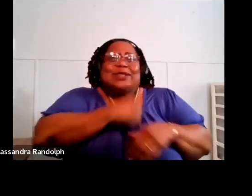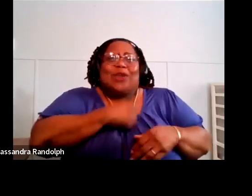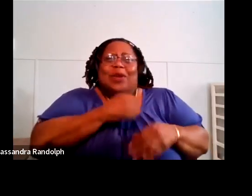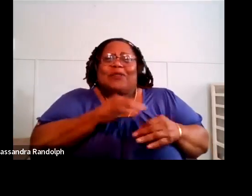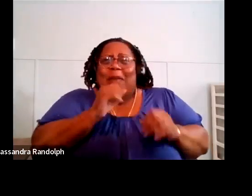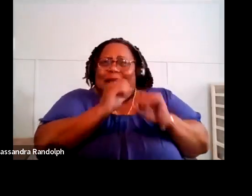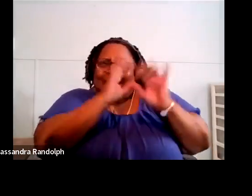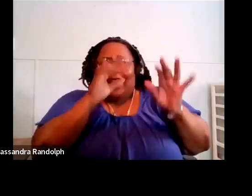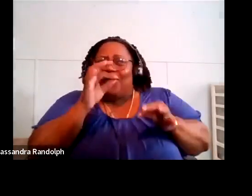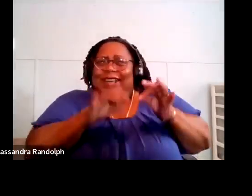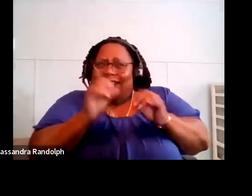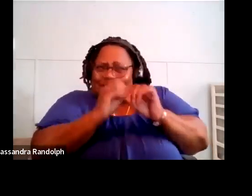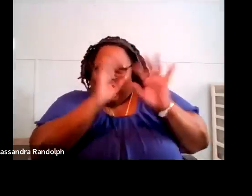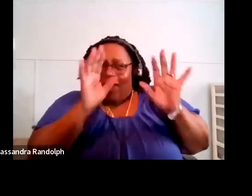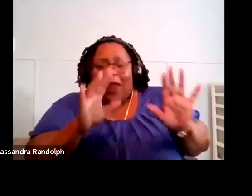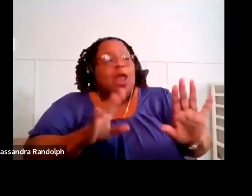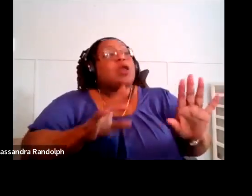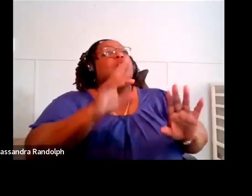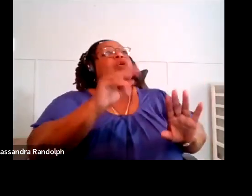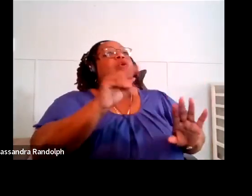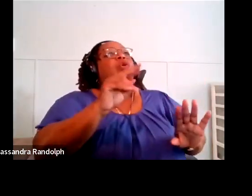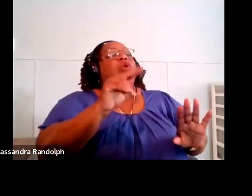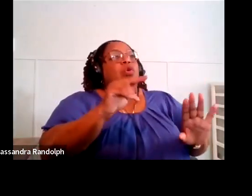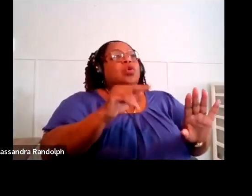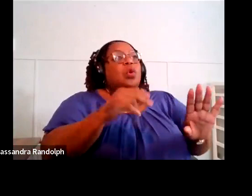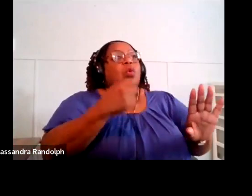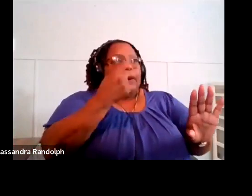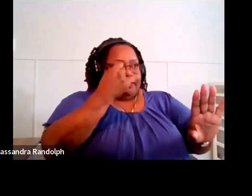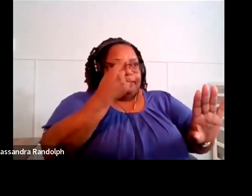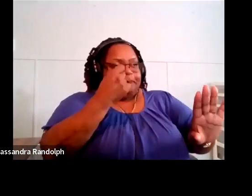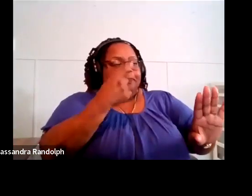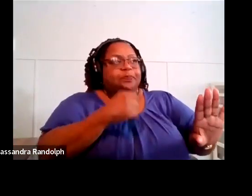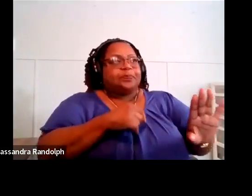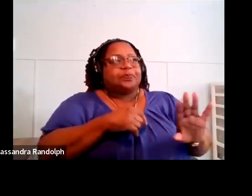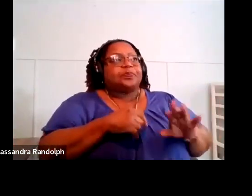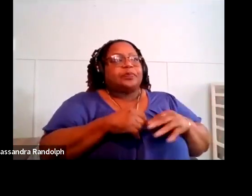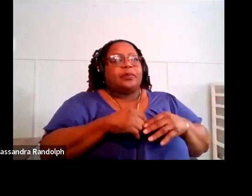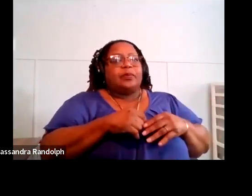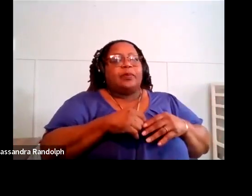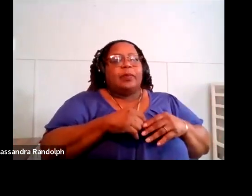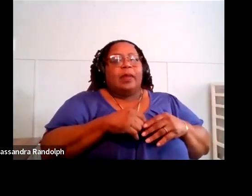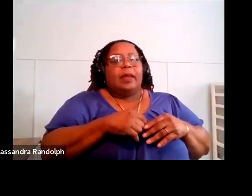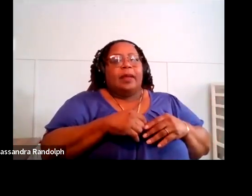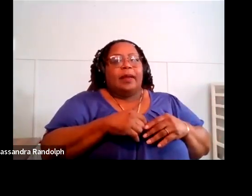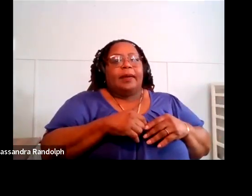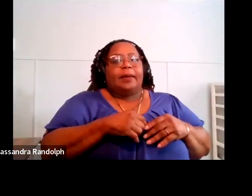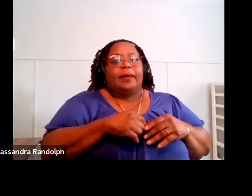positions of advancement that we have. How do we address that? Let me know if I need to